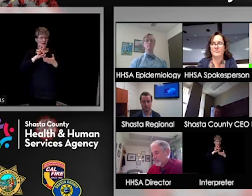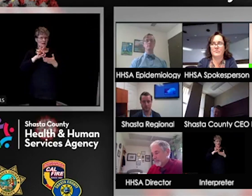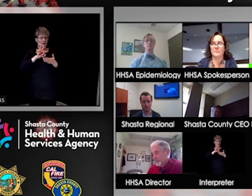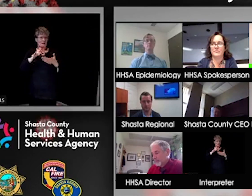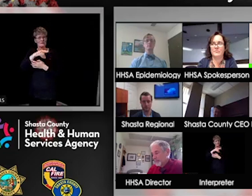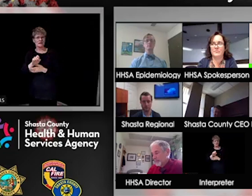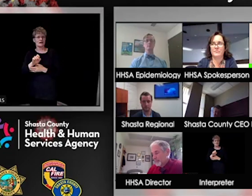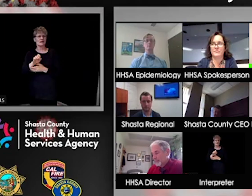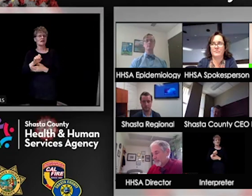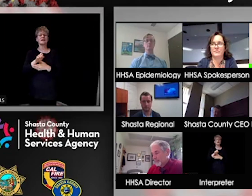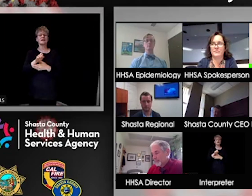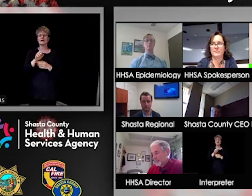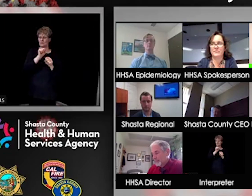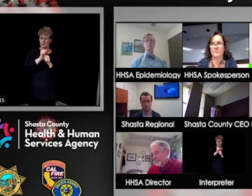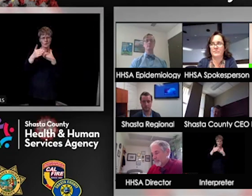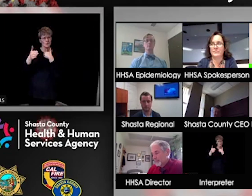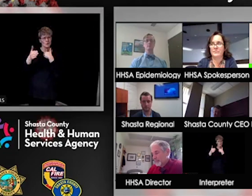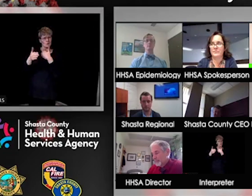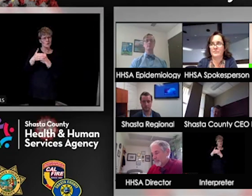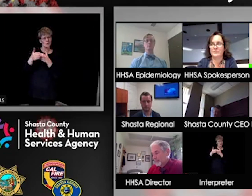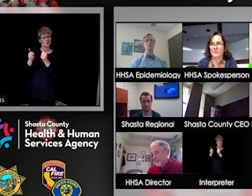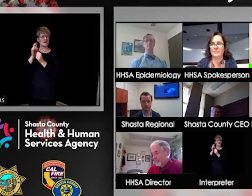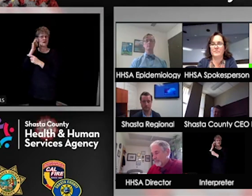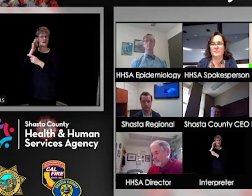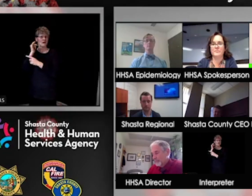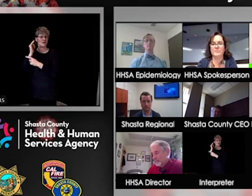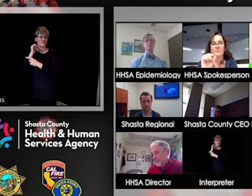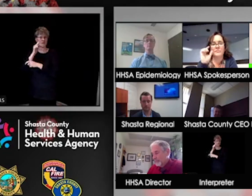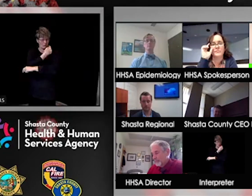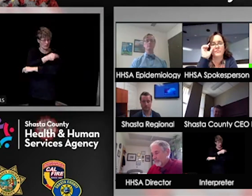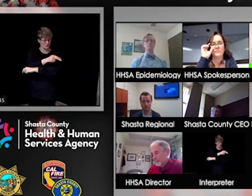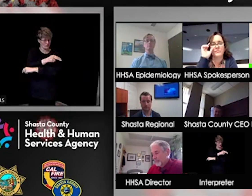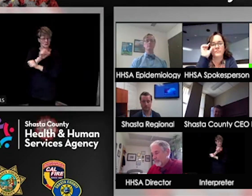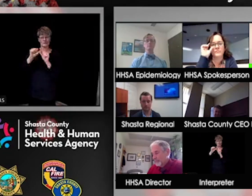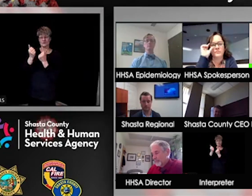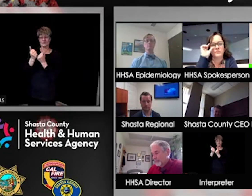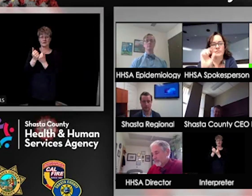California Hospital Association we’re monitoring things. So this isn't something that just